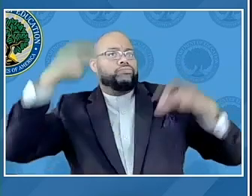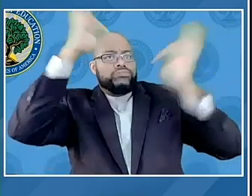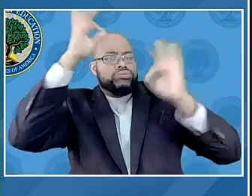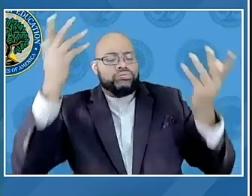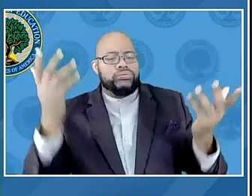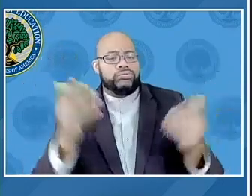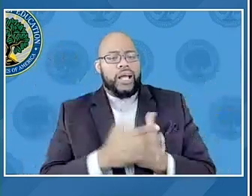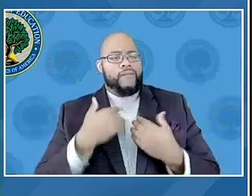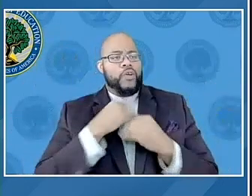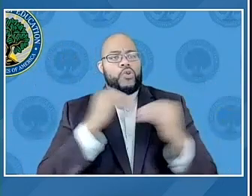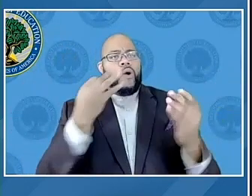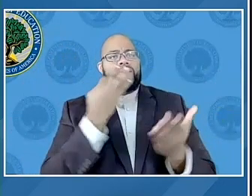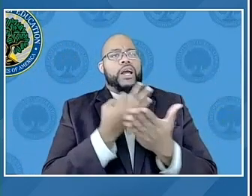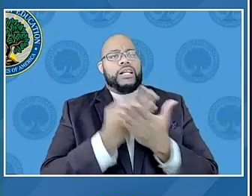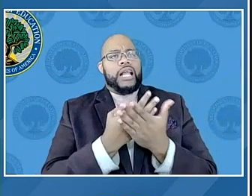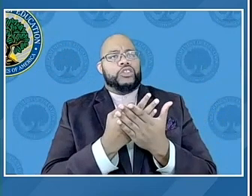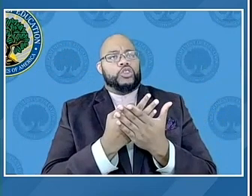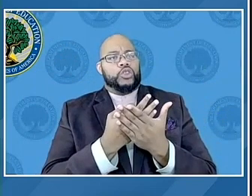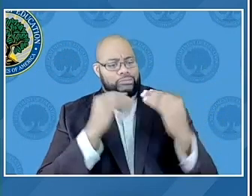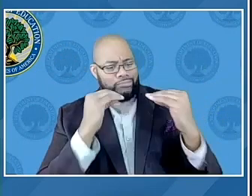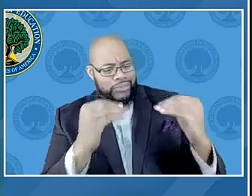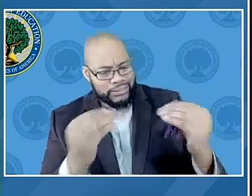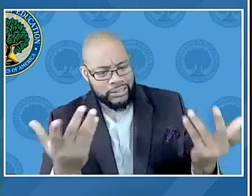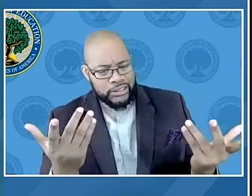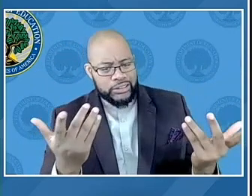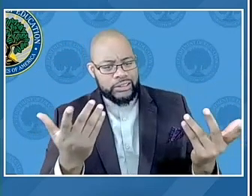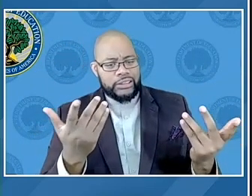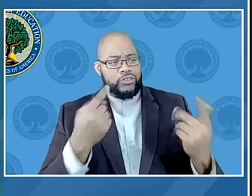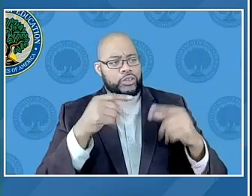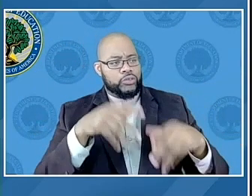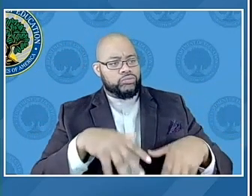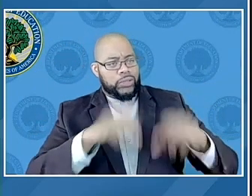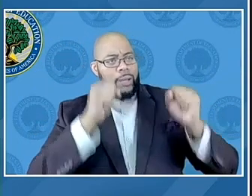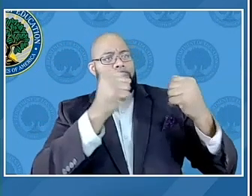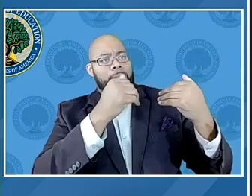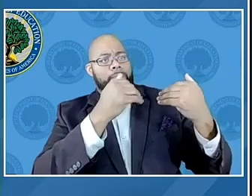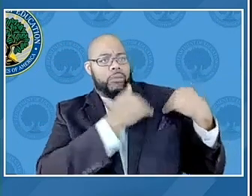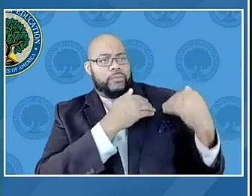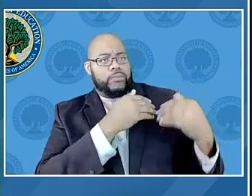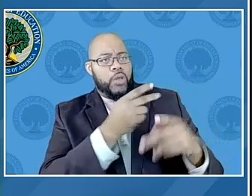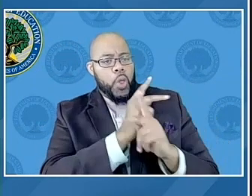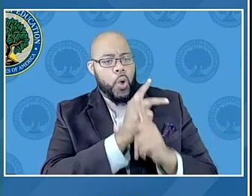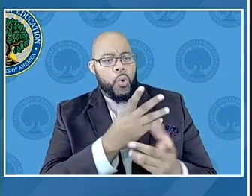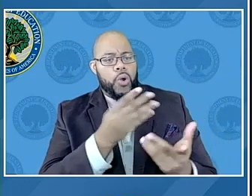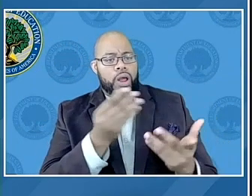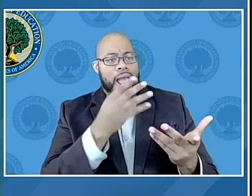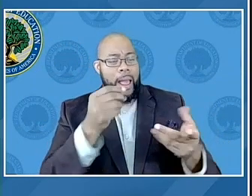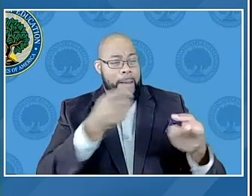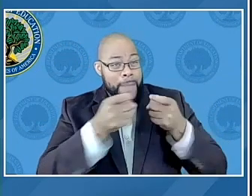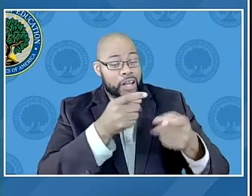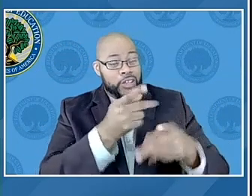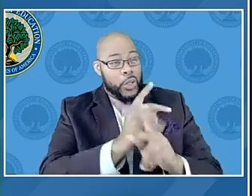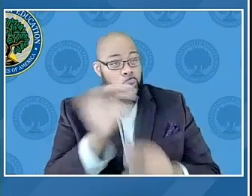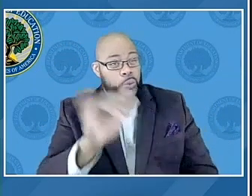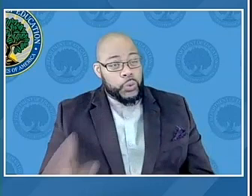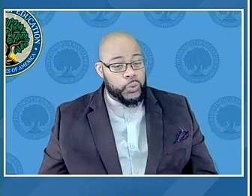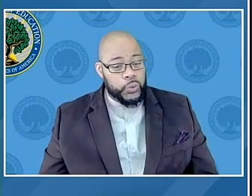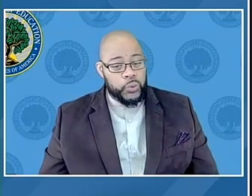financial literacy in taking on these loans and then managing these loans. You know, occasionally you'd get something